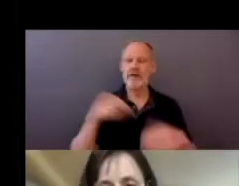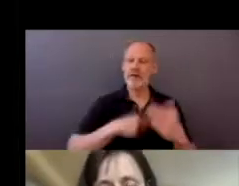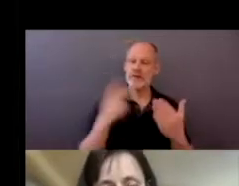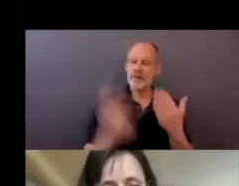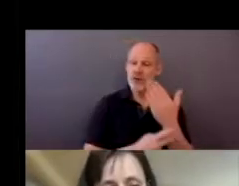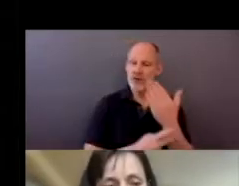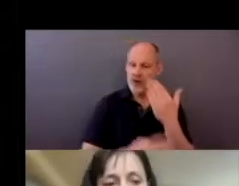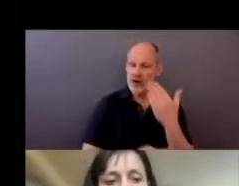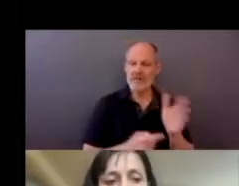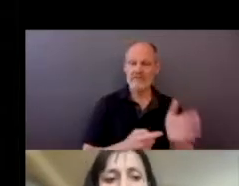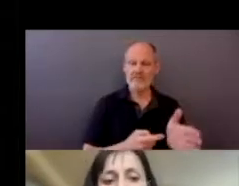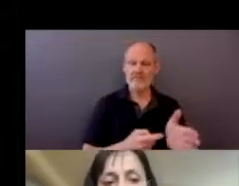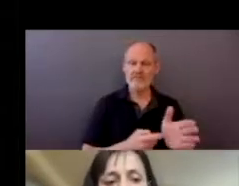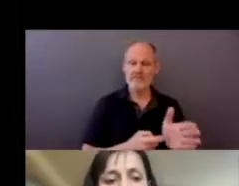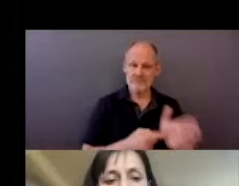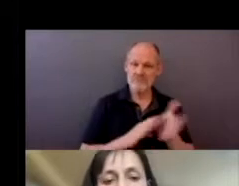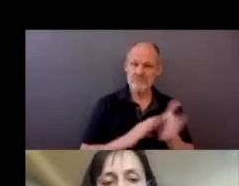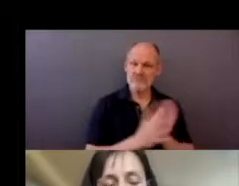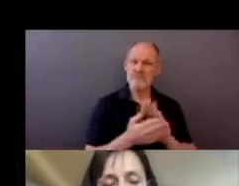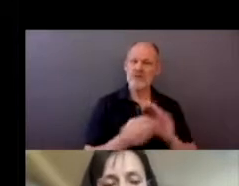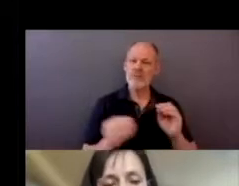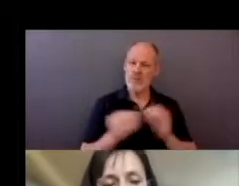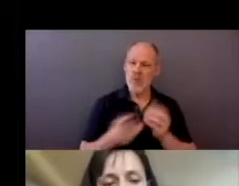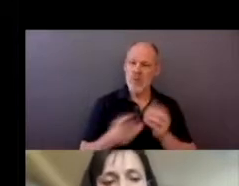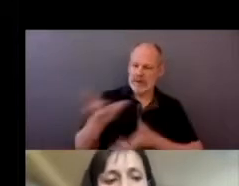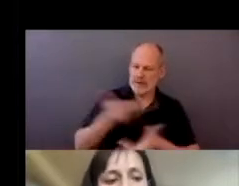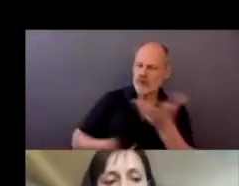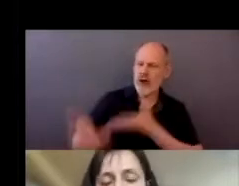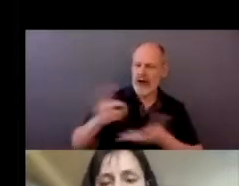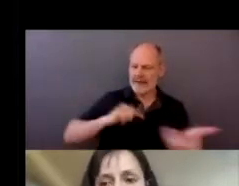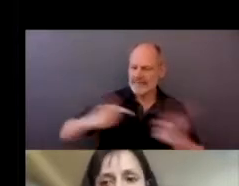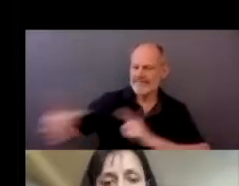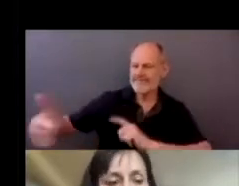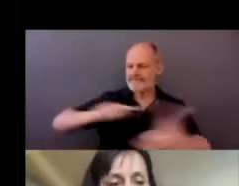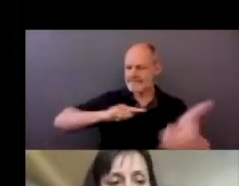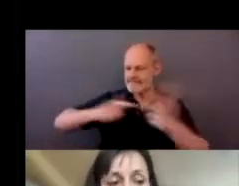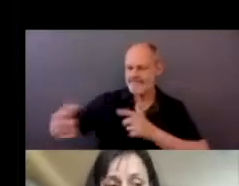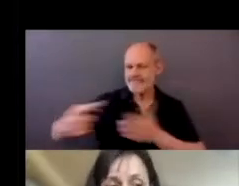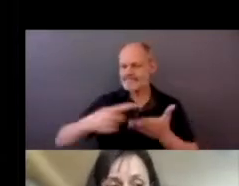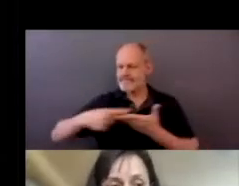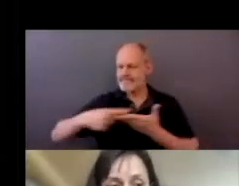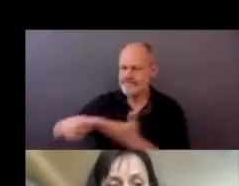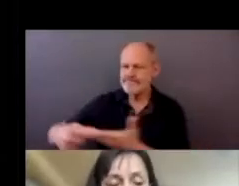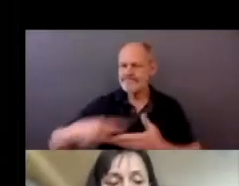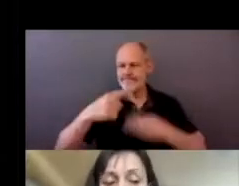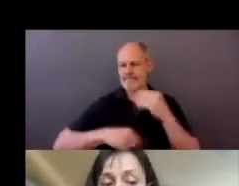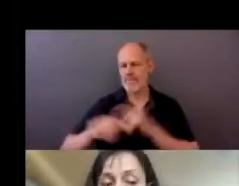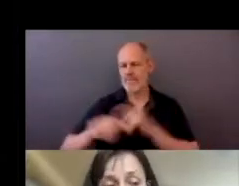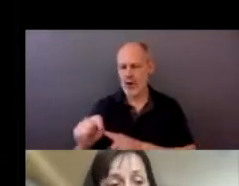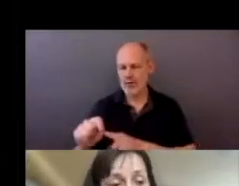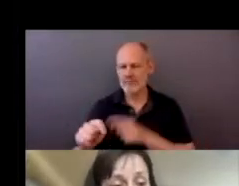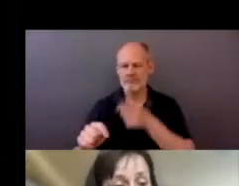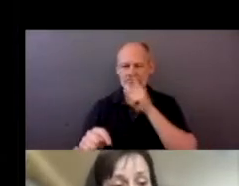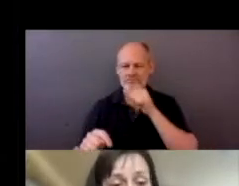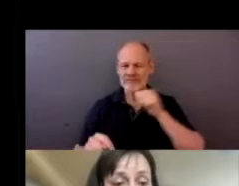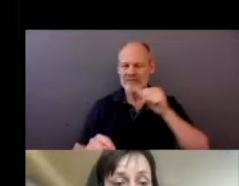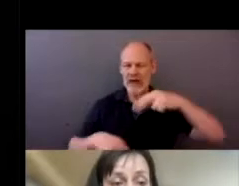interactive engaging conversation about art that is not a lecture. It's worked well and we hope to